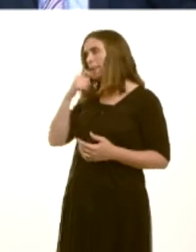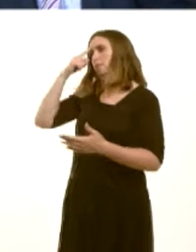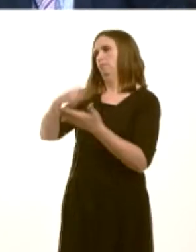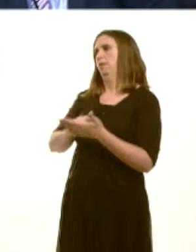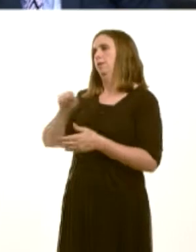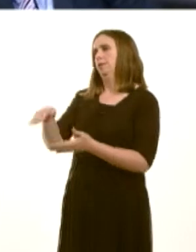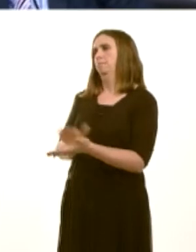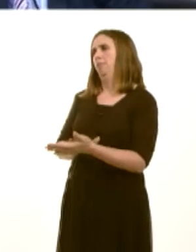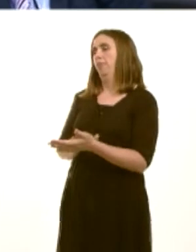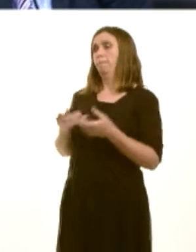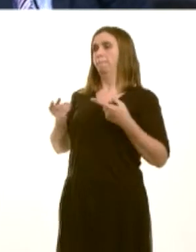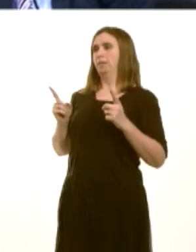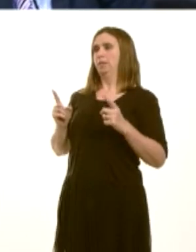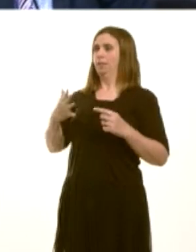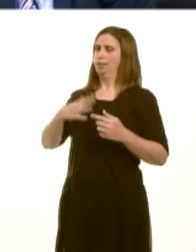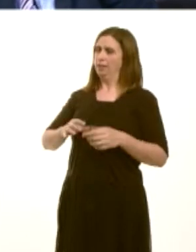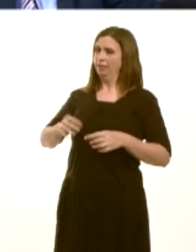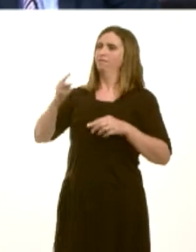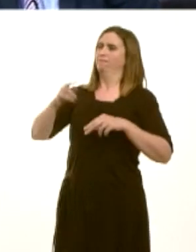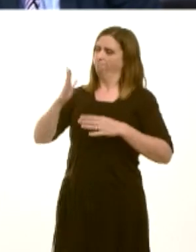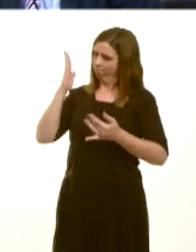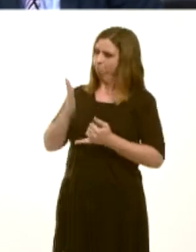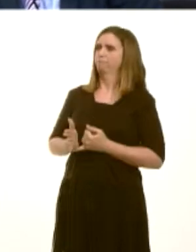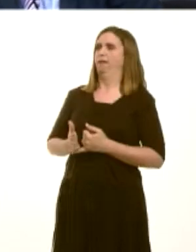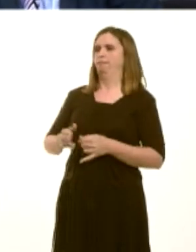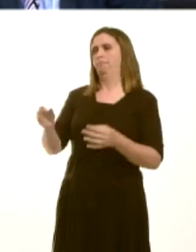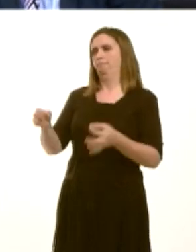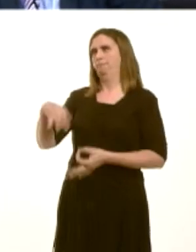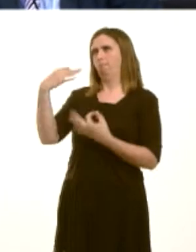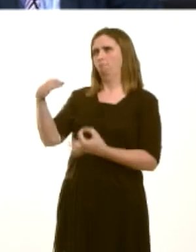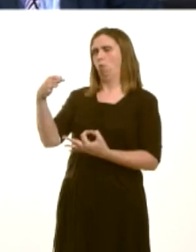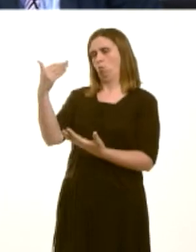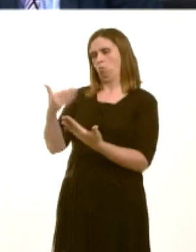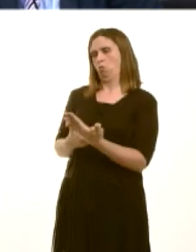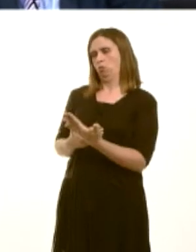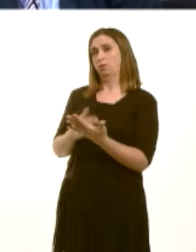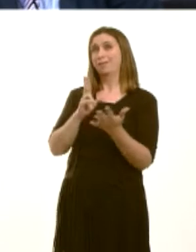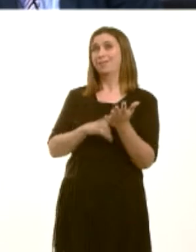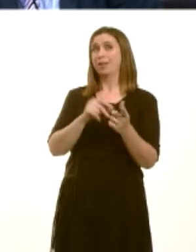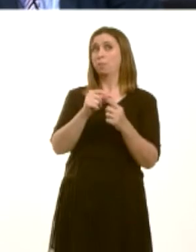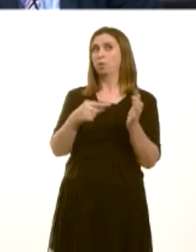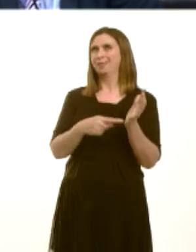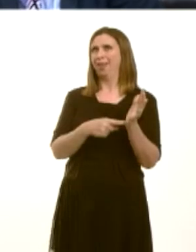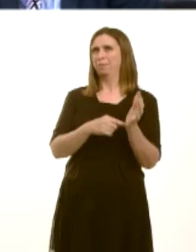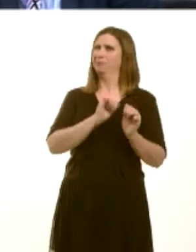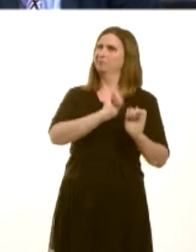Minister has received the final report. In terms of the road marking he has referred to, they are Neath Port Talbot council road markings, not Welsh Government road markings.